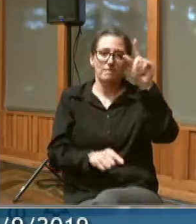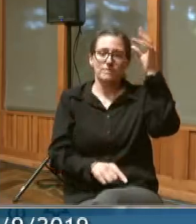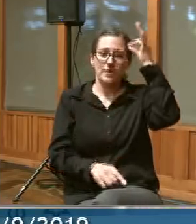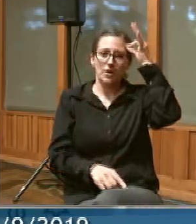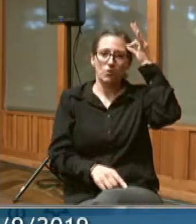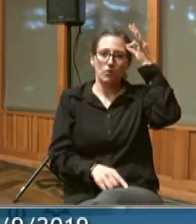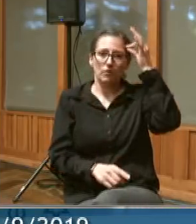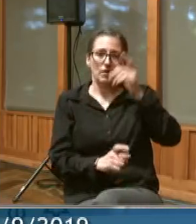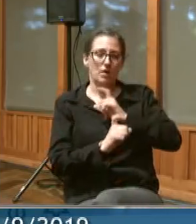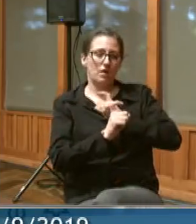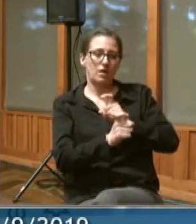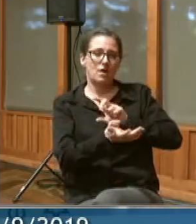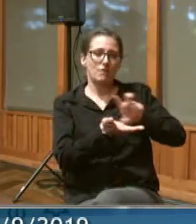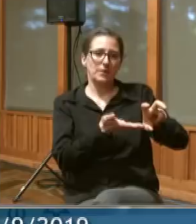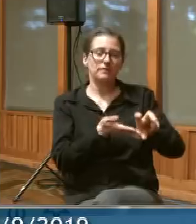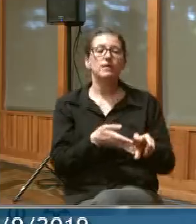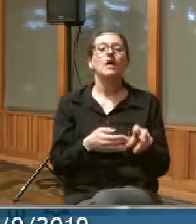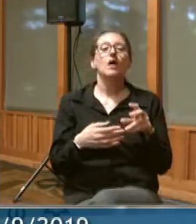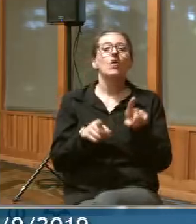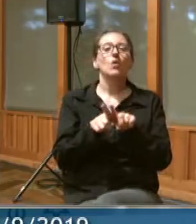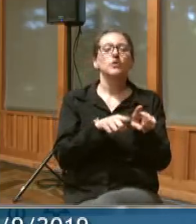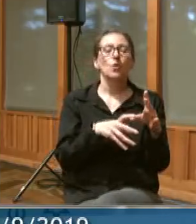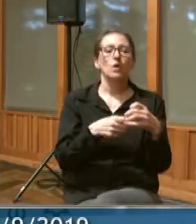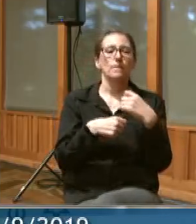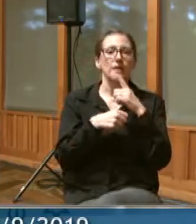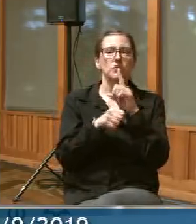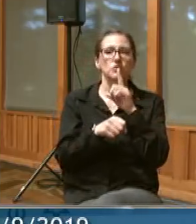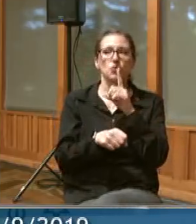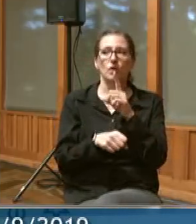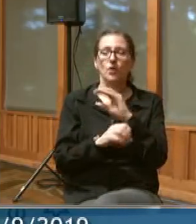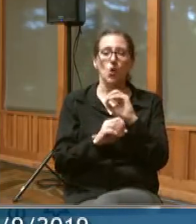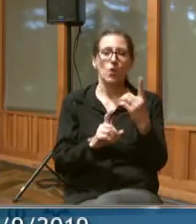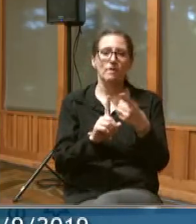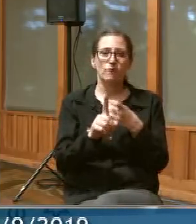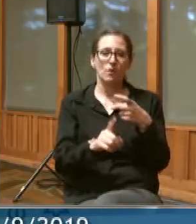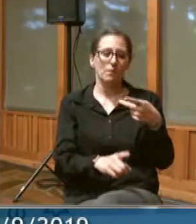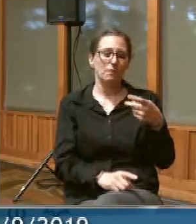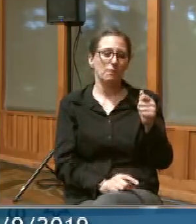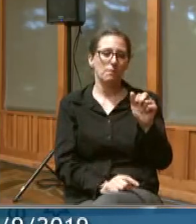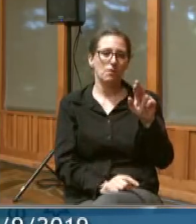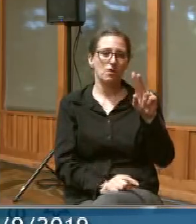TALKING ABOUT MILLIONS OF DOLLARS THAT WE'LL LOSE FROM FEDERAL APPROPRIATIONS. THE OTHER THING I WANT TO MAKE